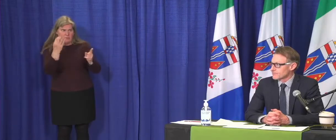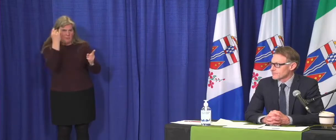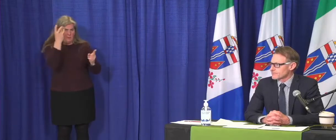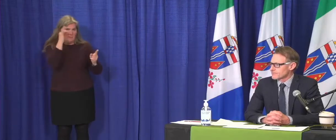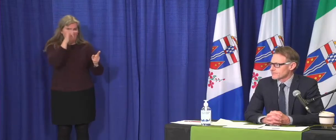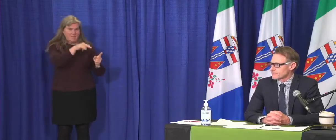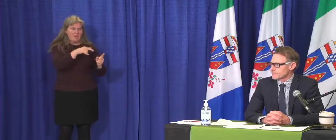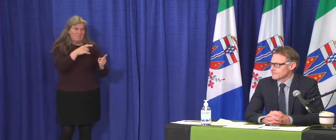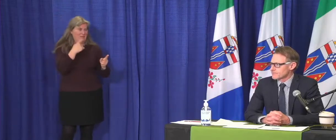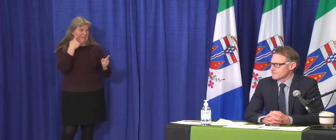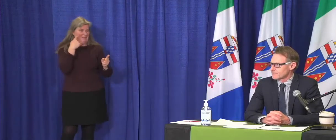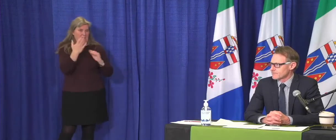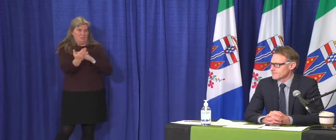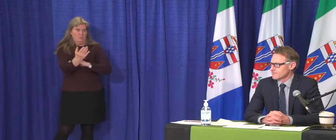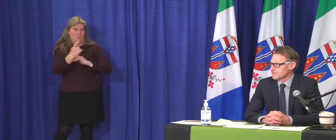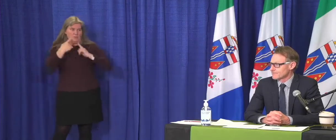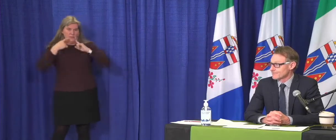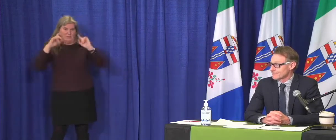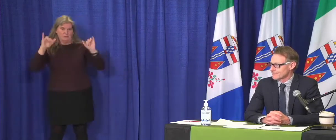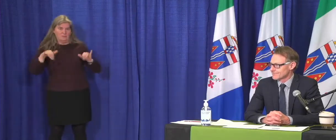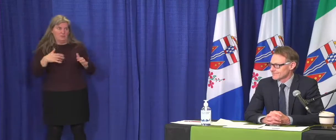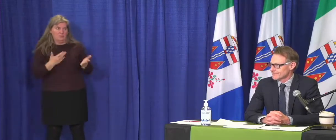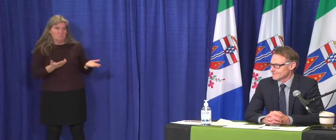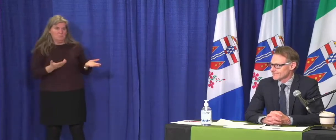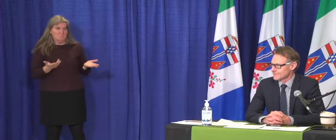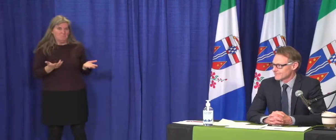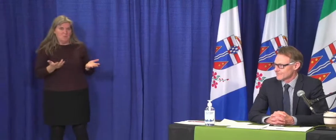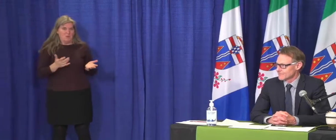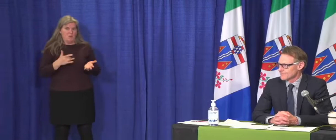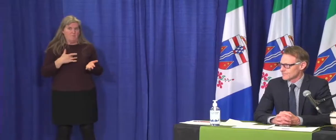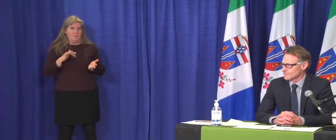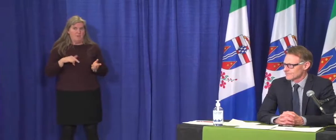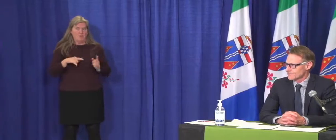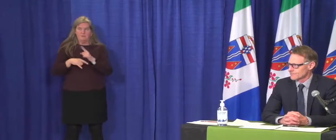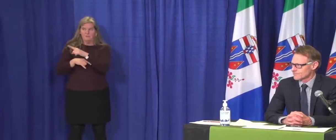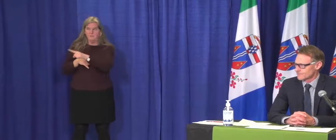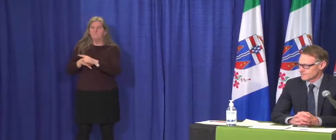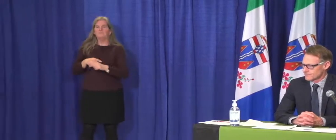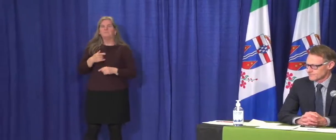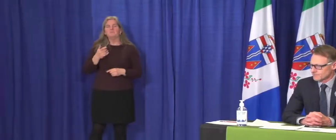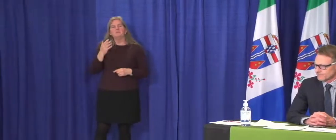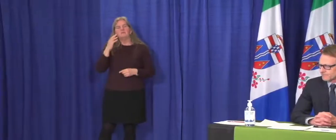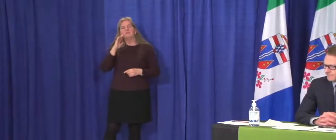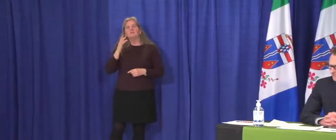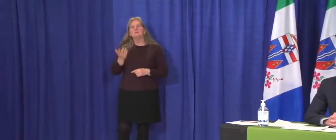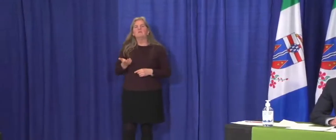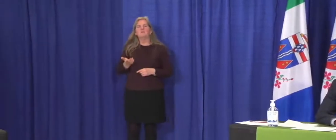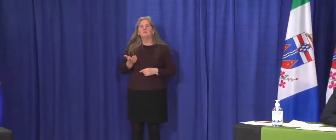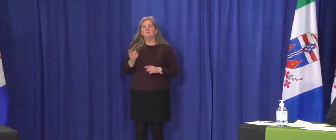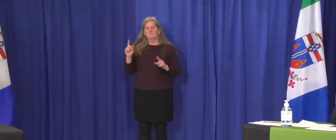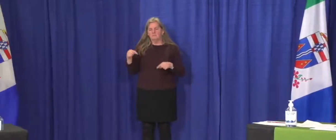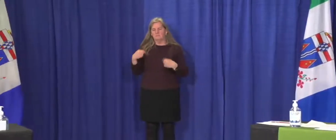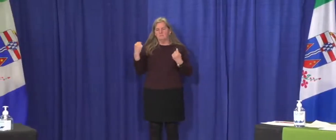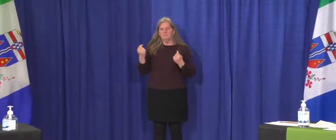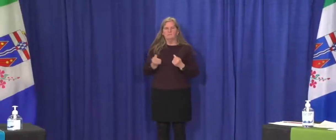thoughts on that. I realize you have not yet seen that statement. At every step over the last